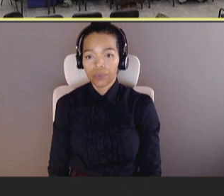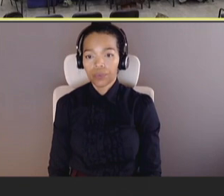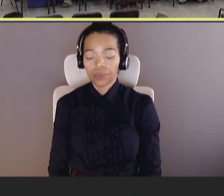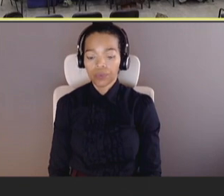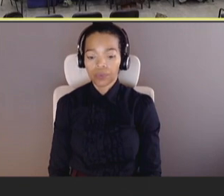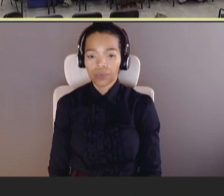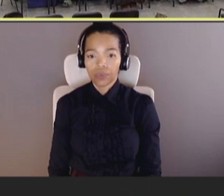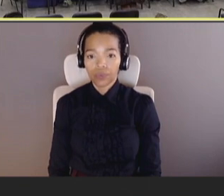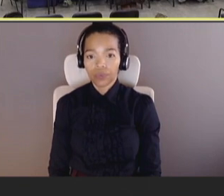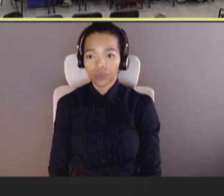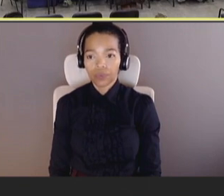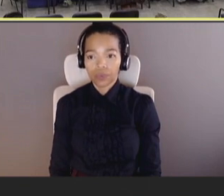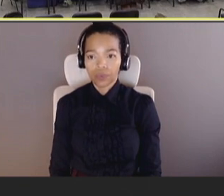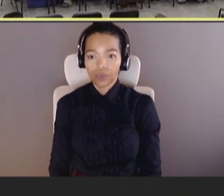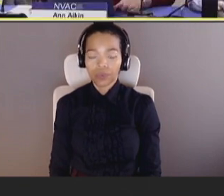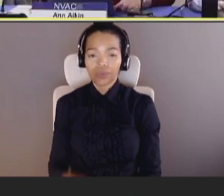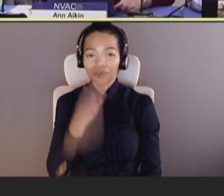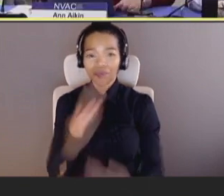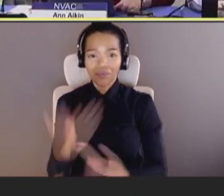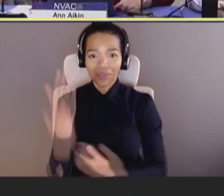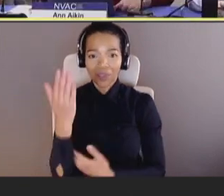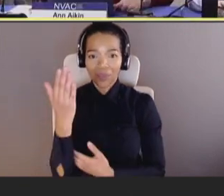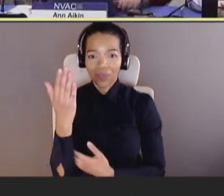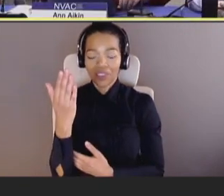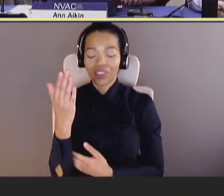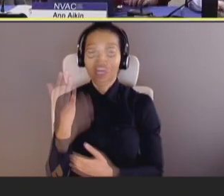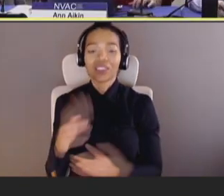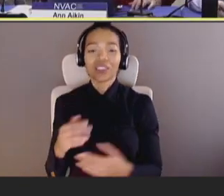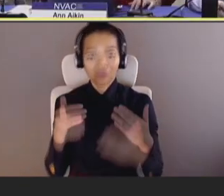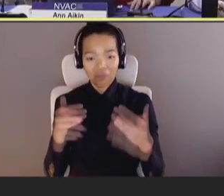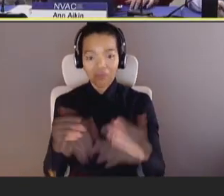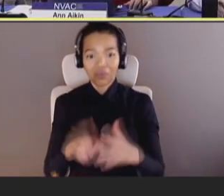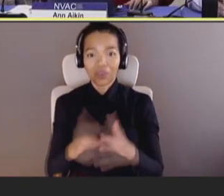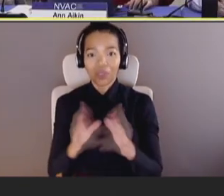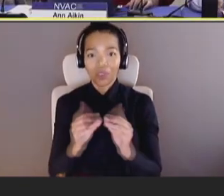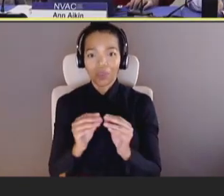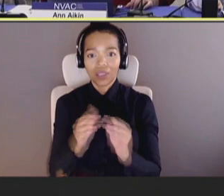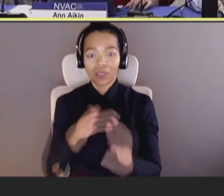Ann Aikin: Good morning. I'd like to call this meeting to order. My name is Ann Aikin. I'm the